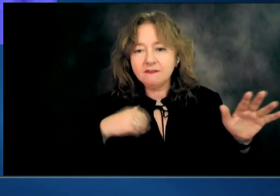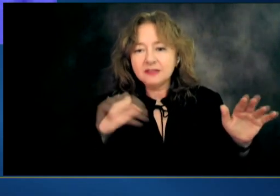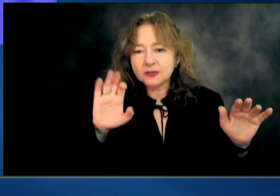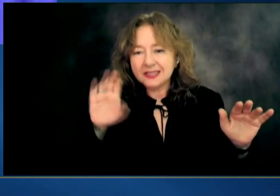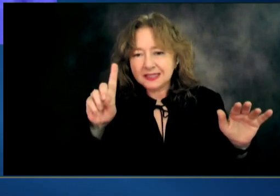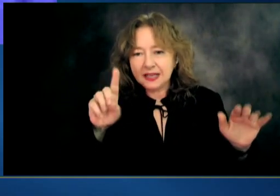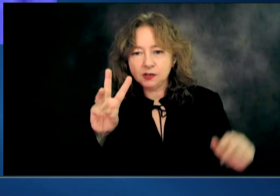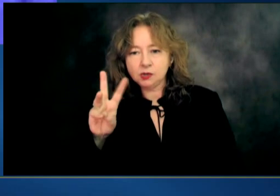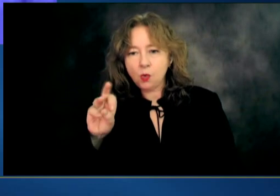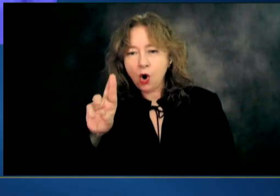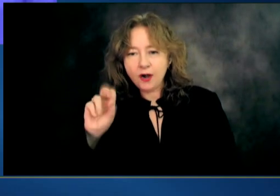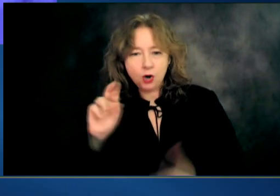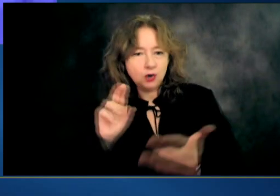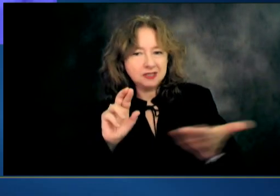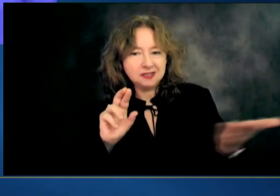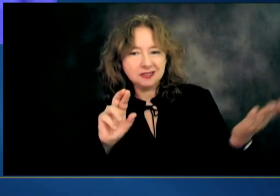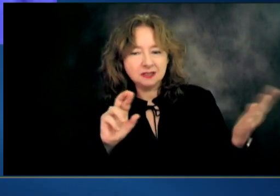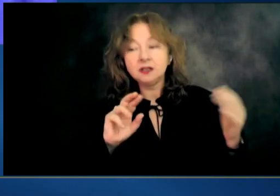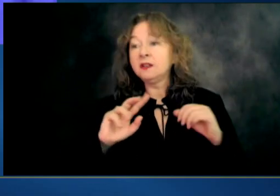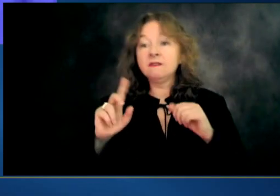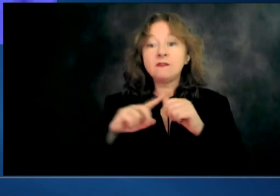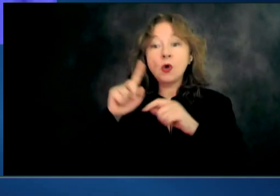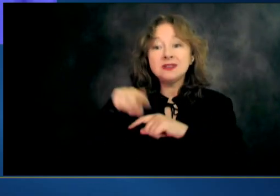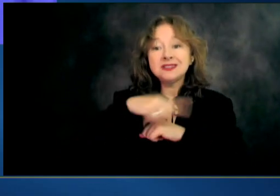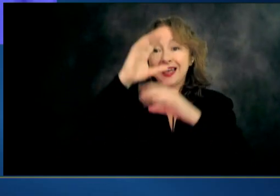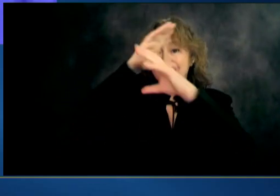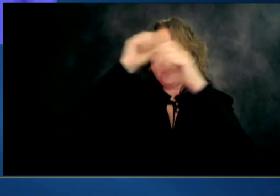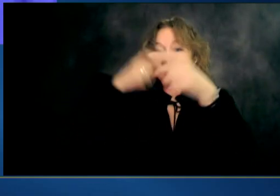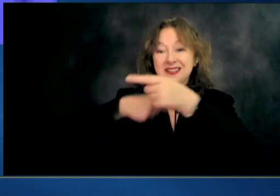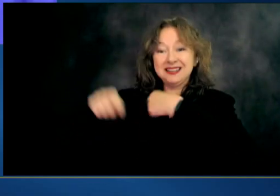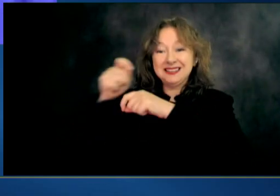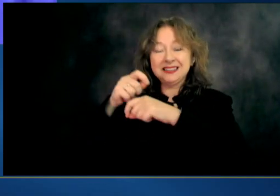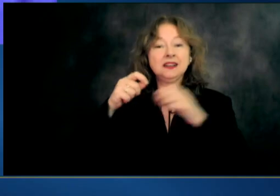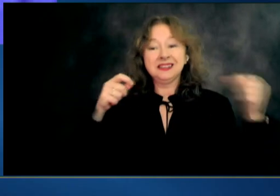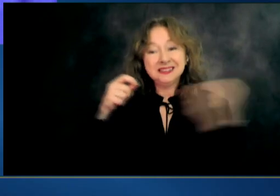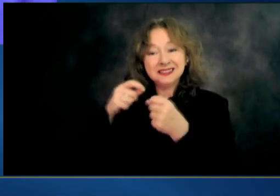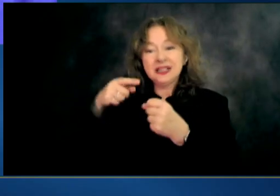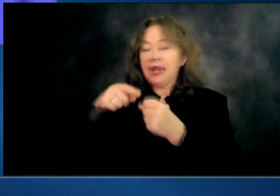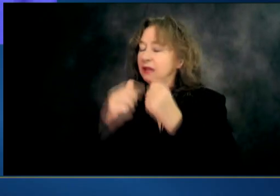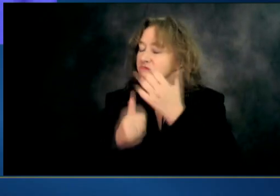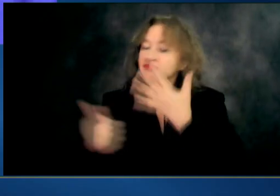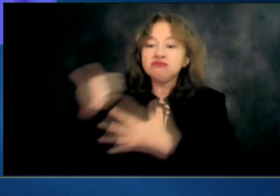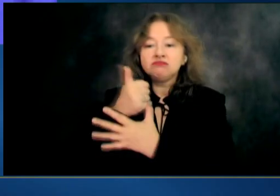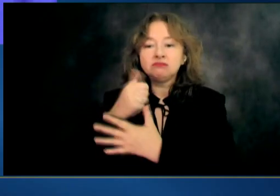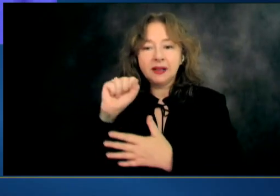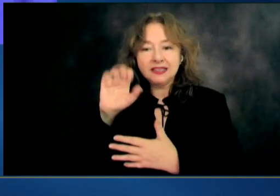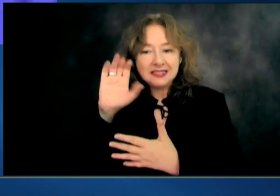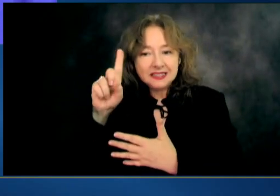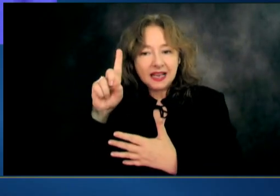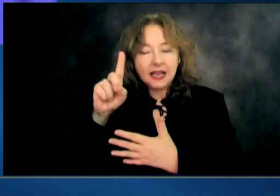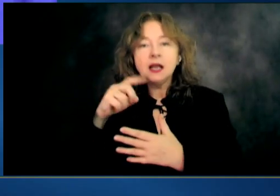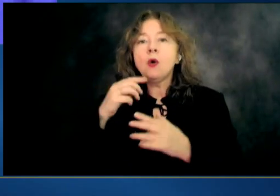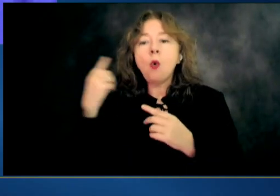of this administration, he has been prioritizing sickle cell disease, listens intently to warriors,